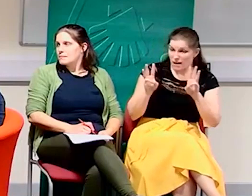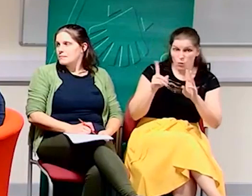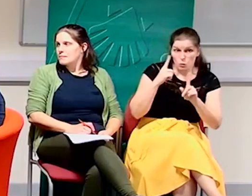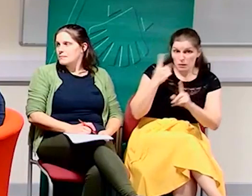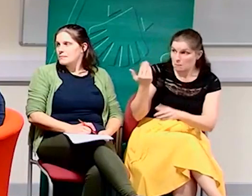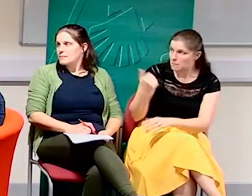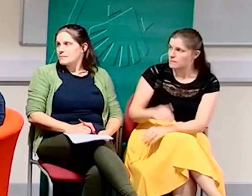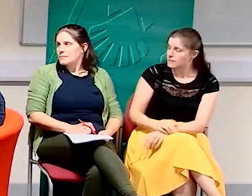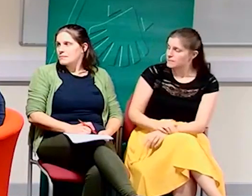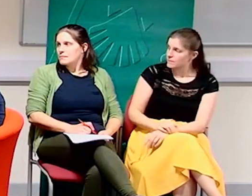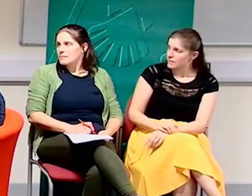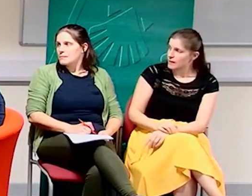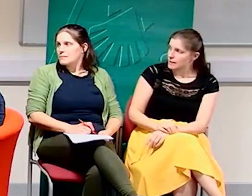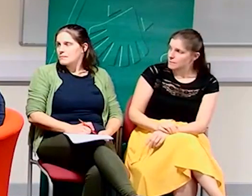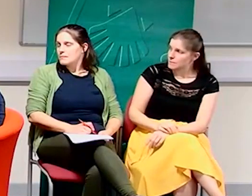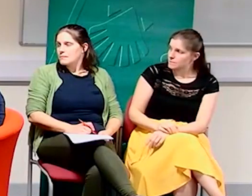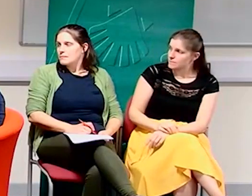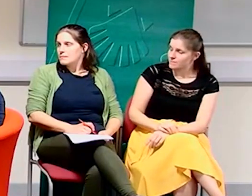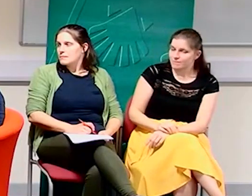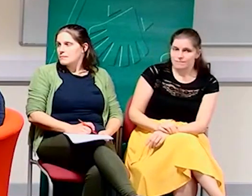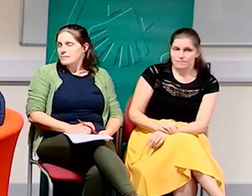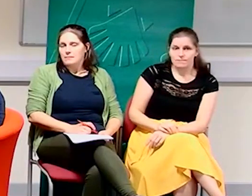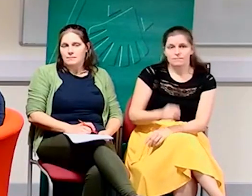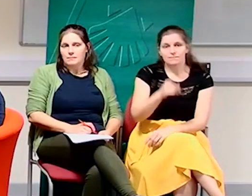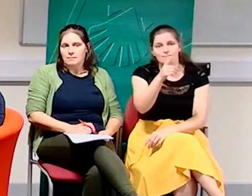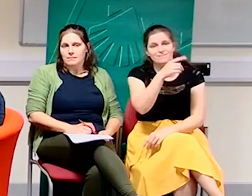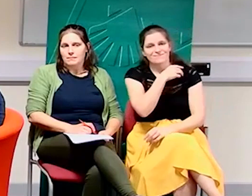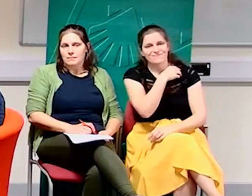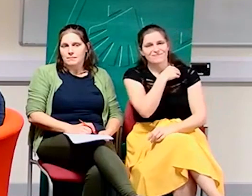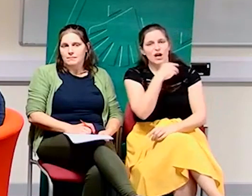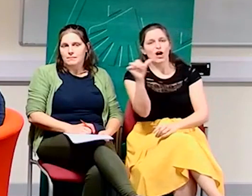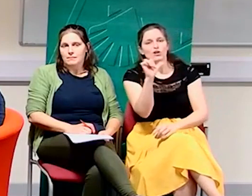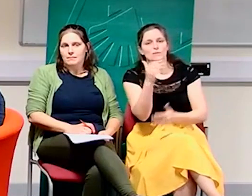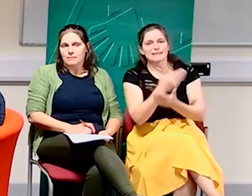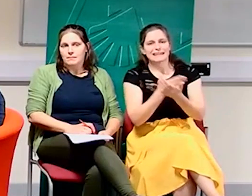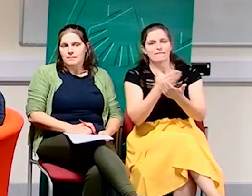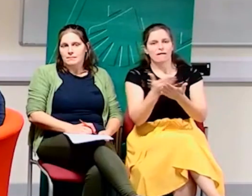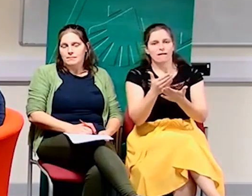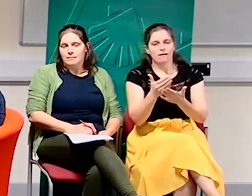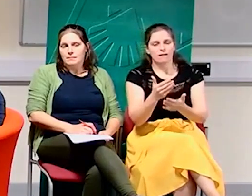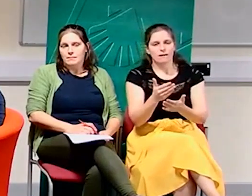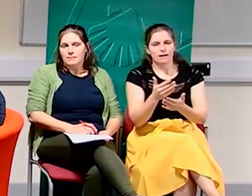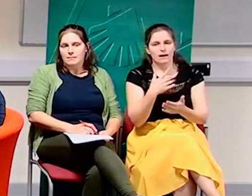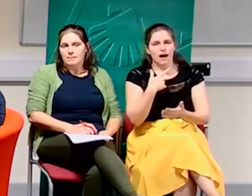be could be doing if you want to say don't should have made it I suppose I was particularly thinking